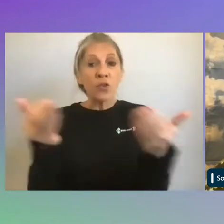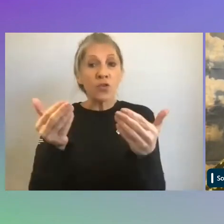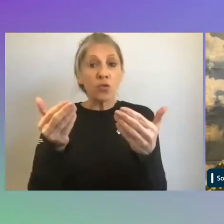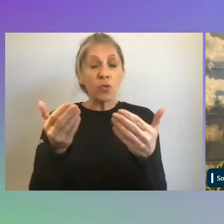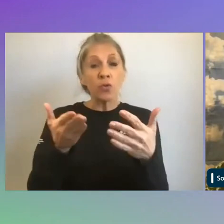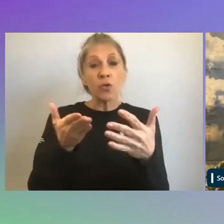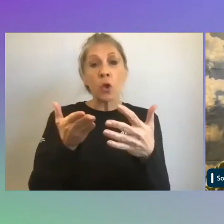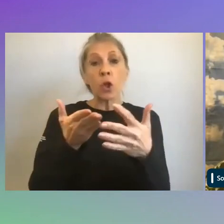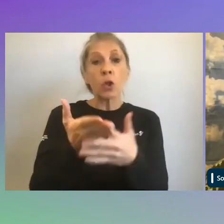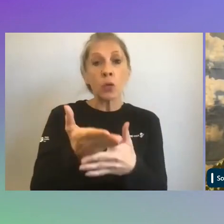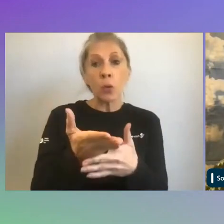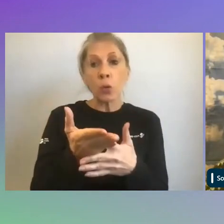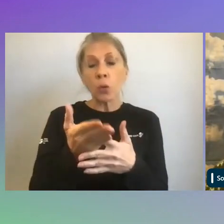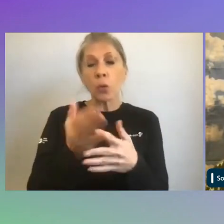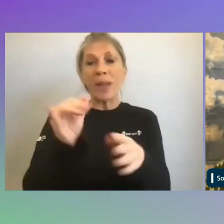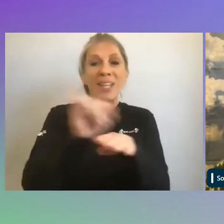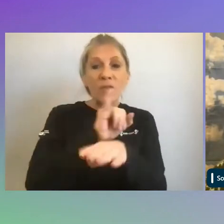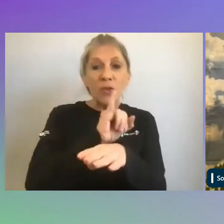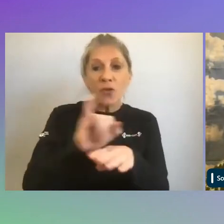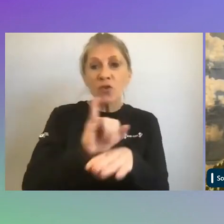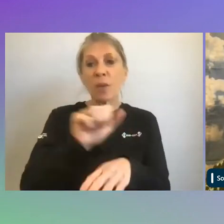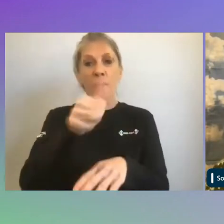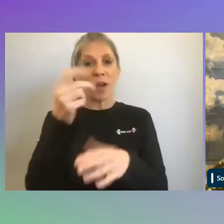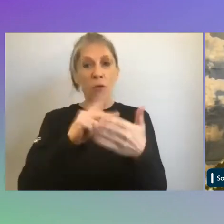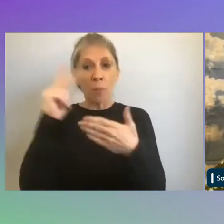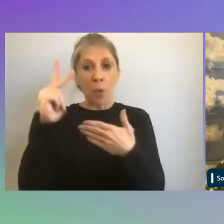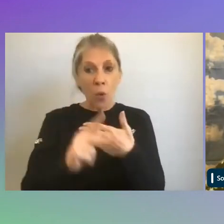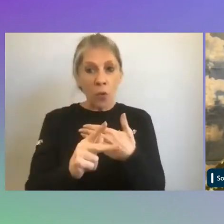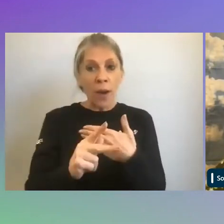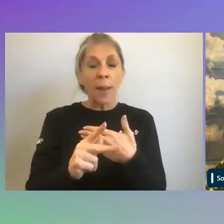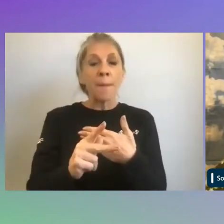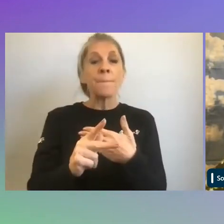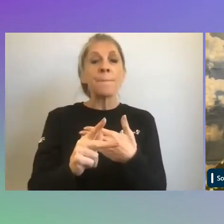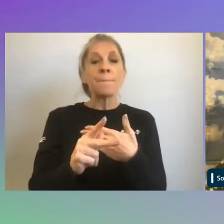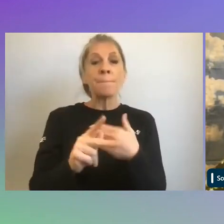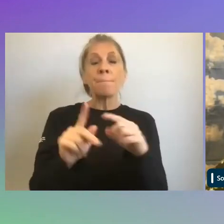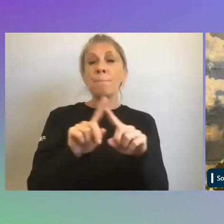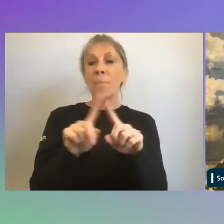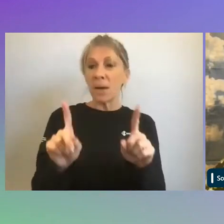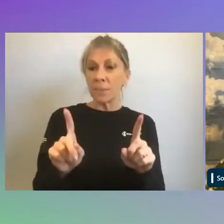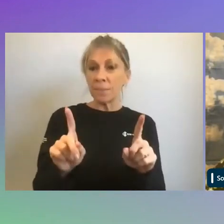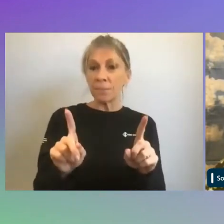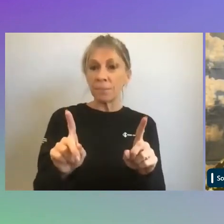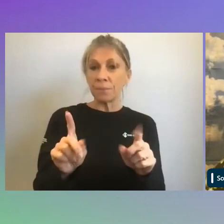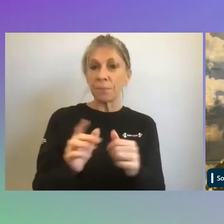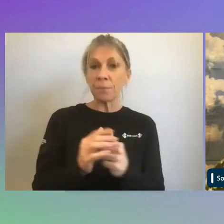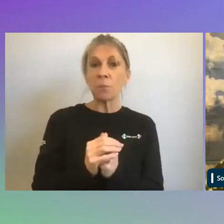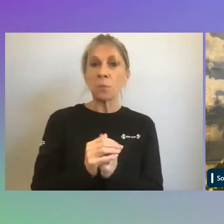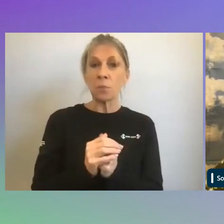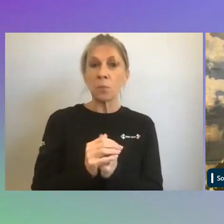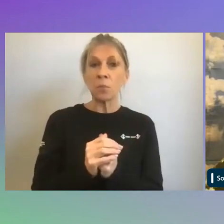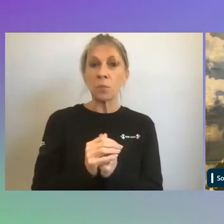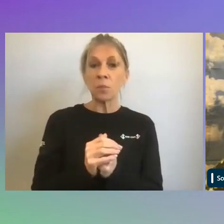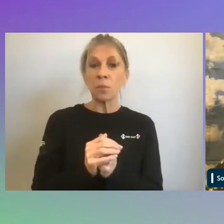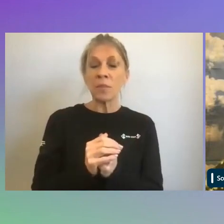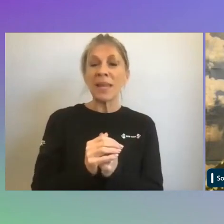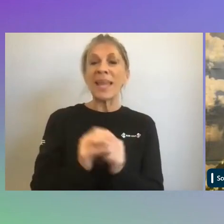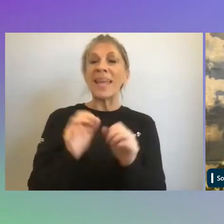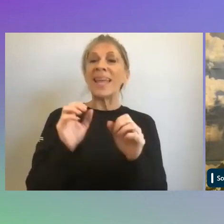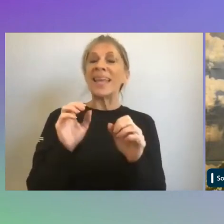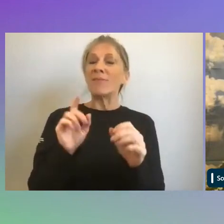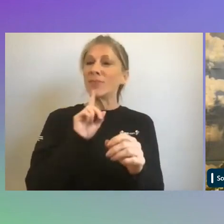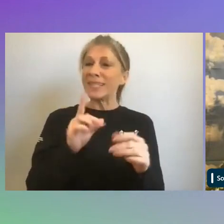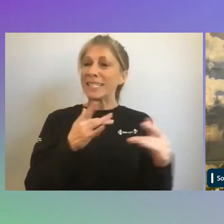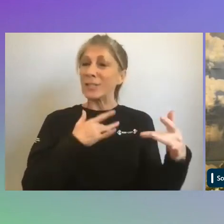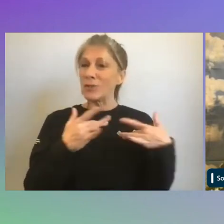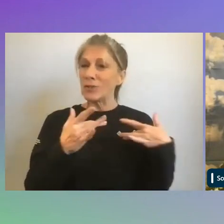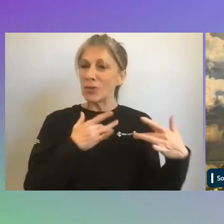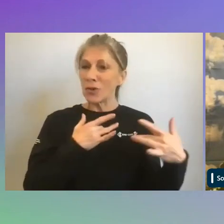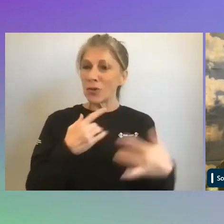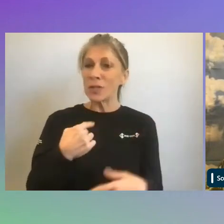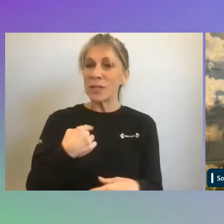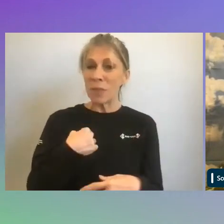internship or other program. Uh,